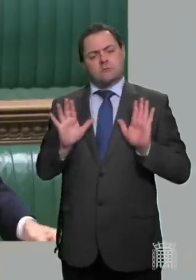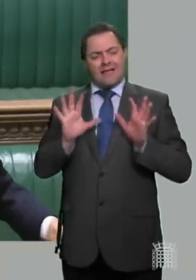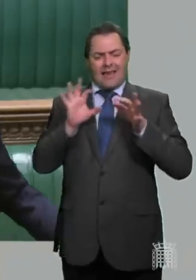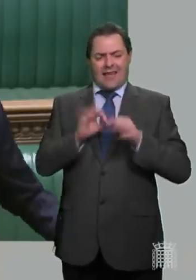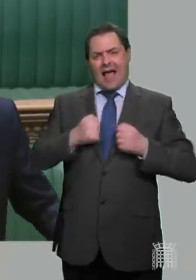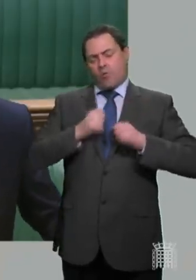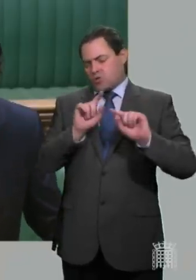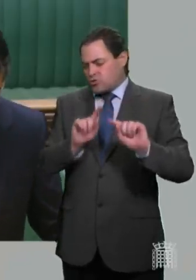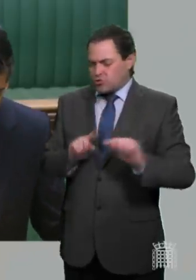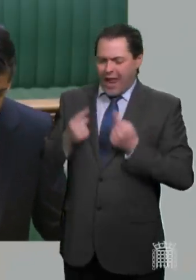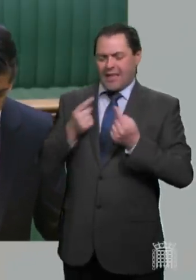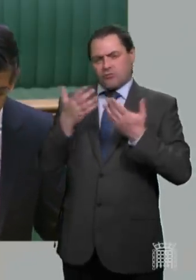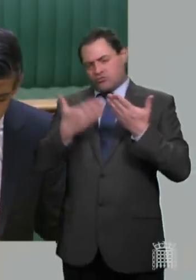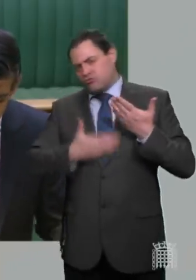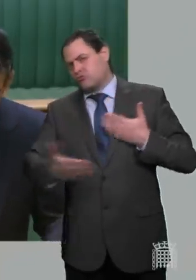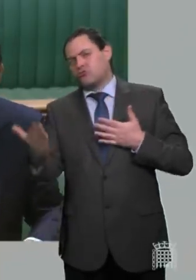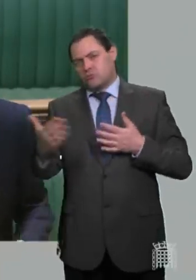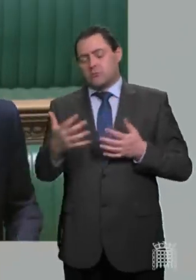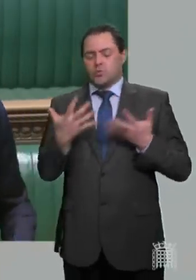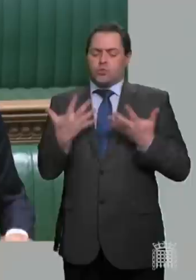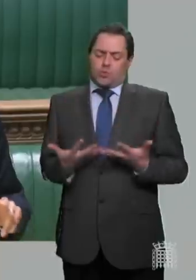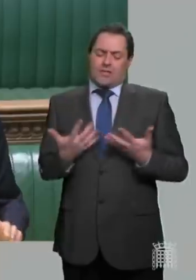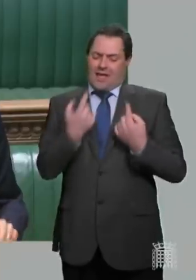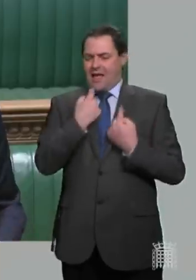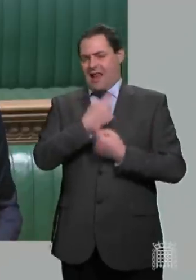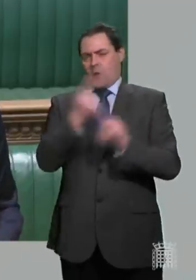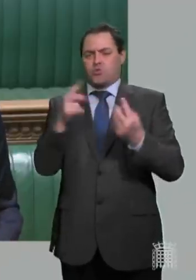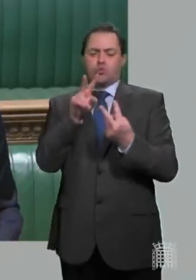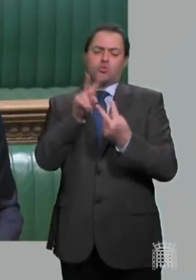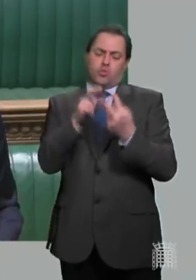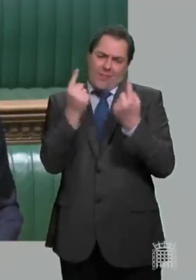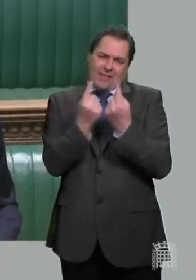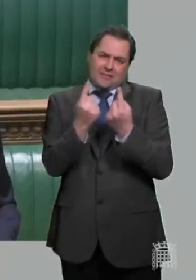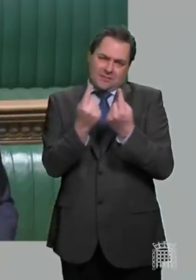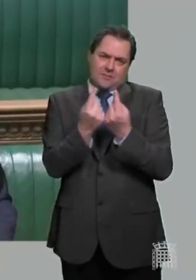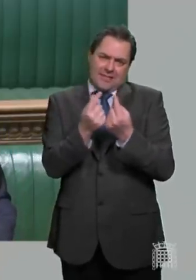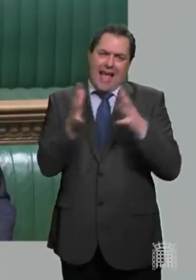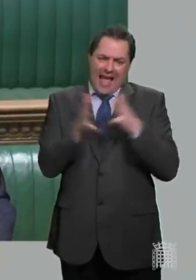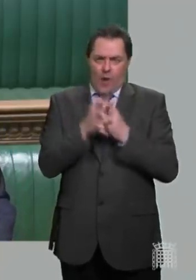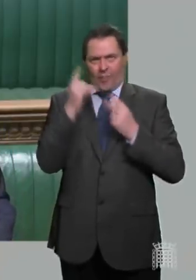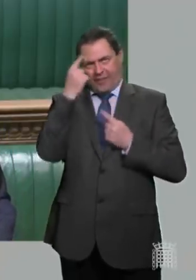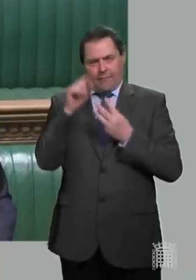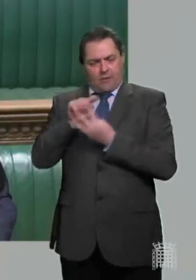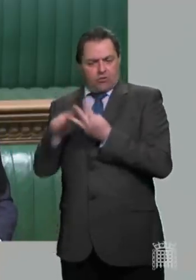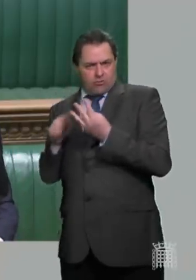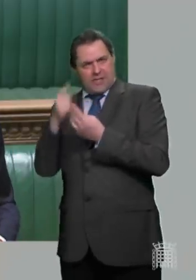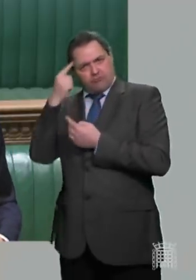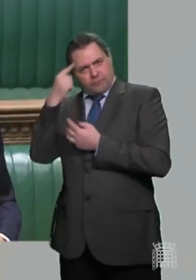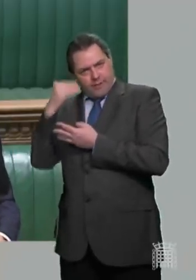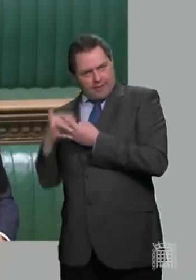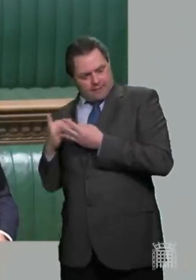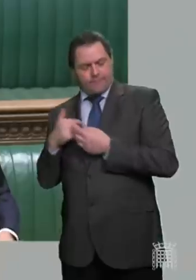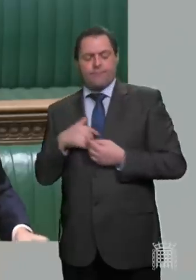we face, so I am announcing today two measures to begin that work. Let me take each in turn.